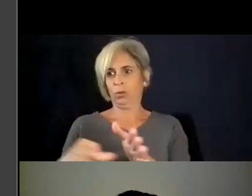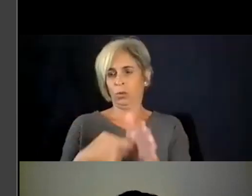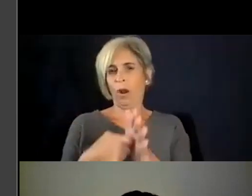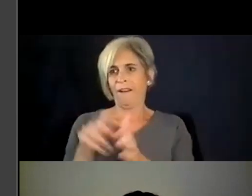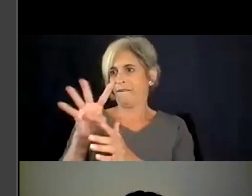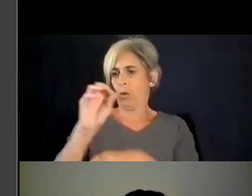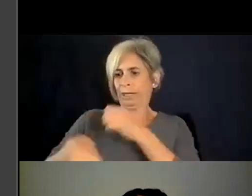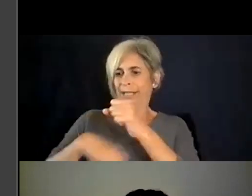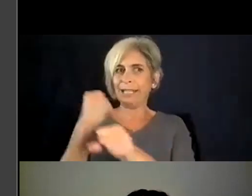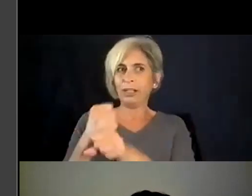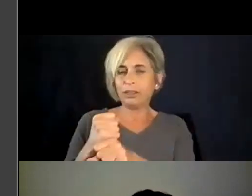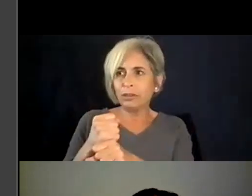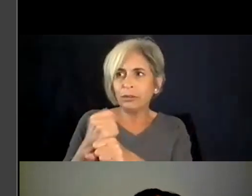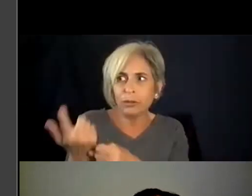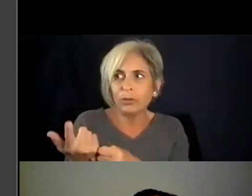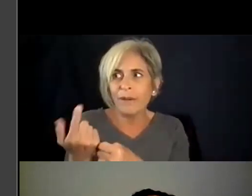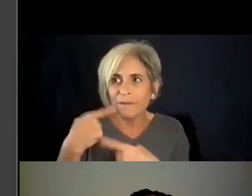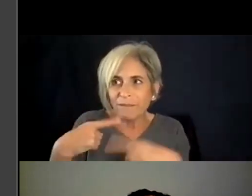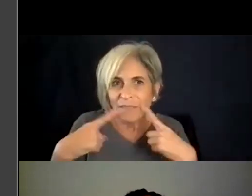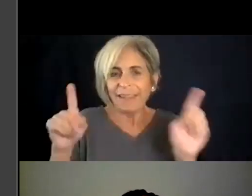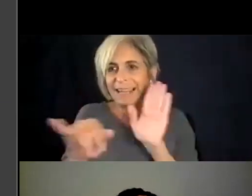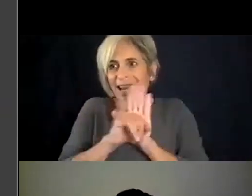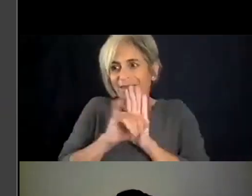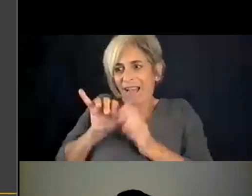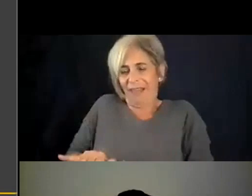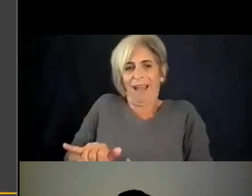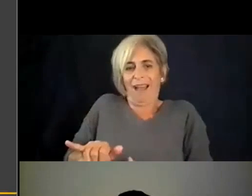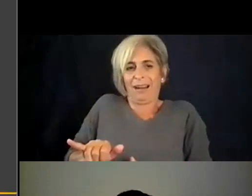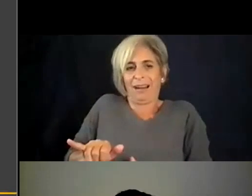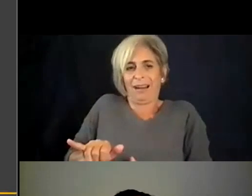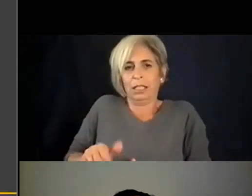40 years, but I've condensed it for us tonight. I just want to hit some of the high points.